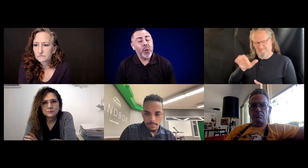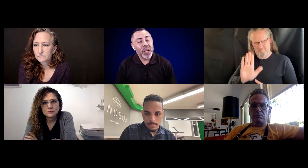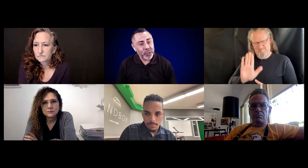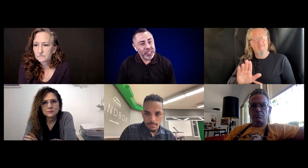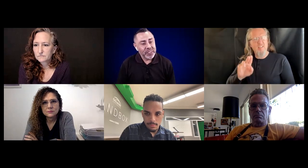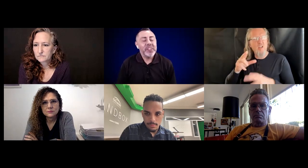However, the kids pointed out that American sign language is from America, from the United States.